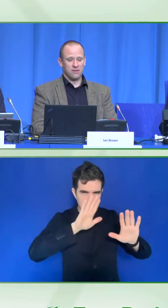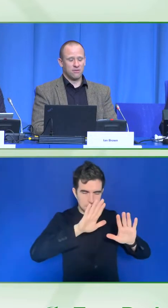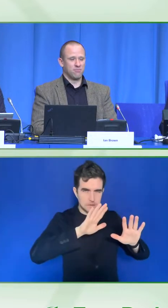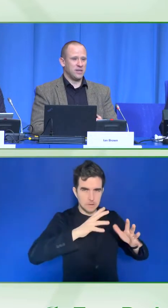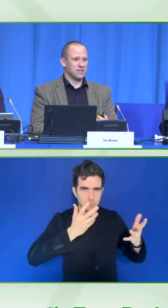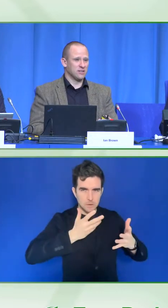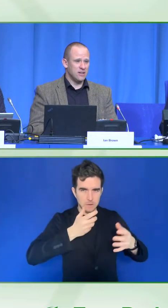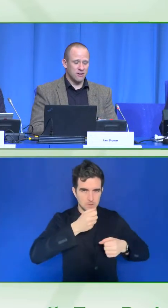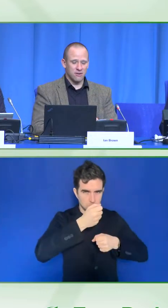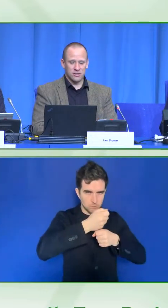without disabilities.